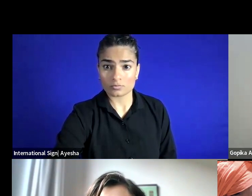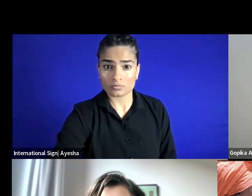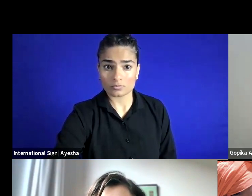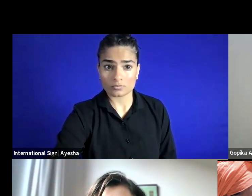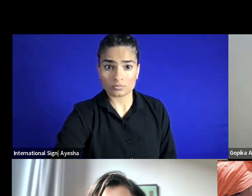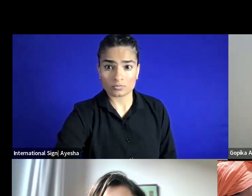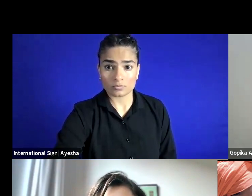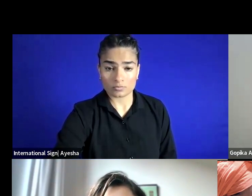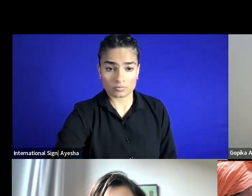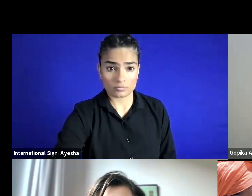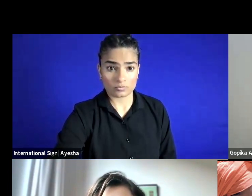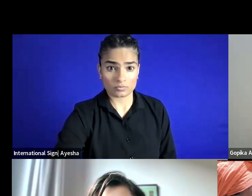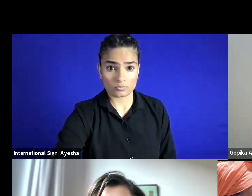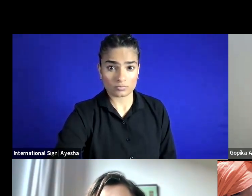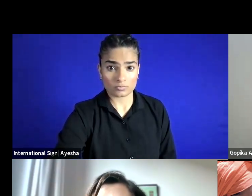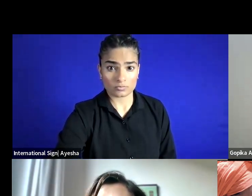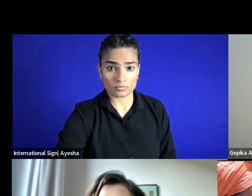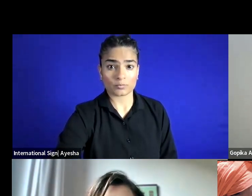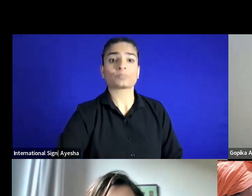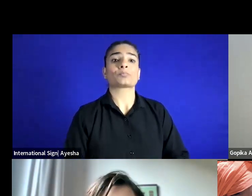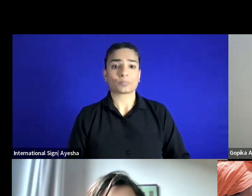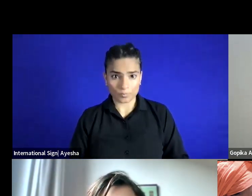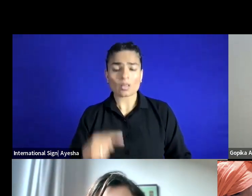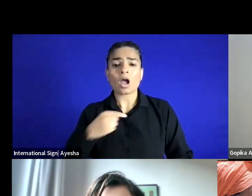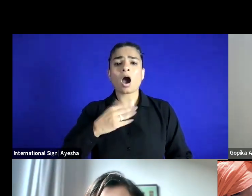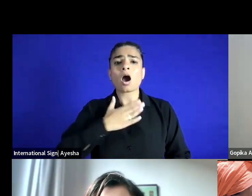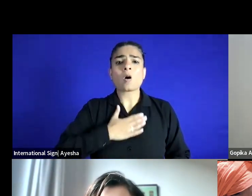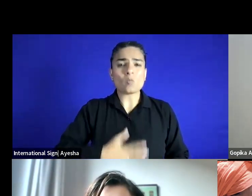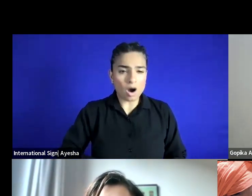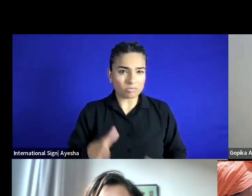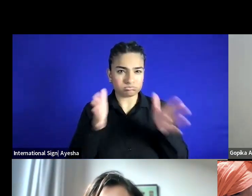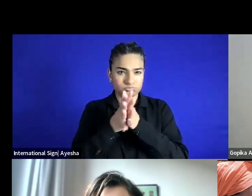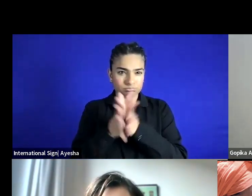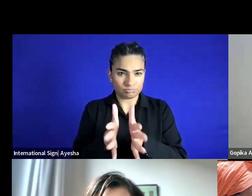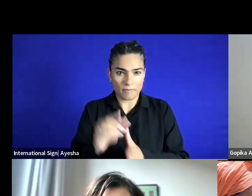Right. And, that, that we, we,